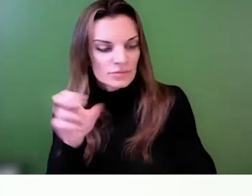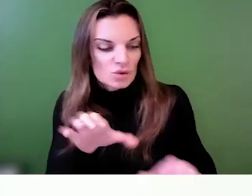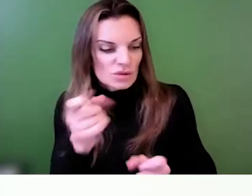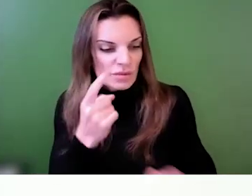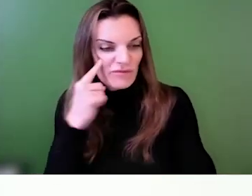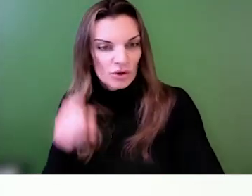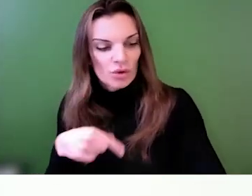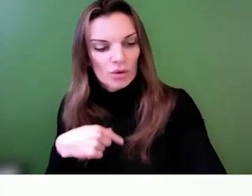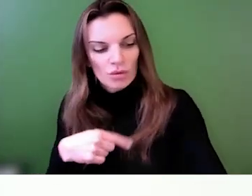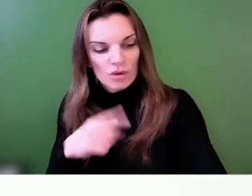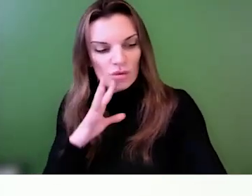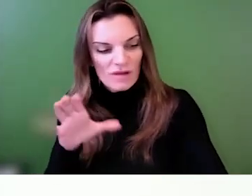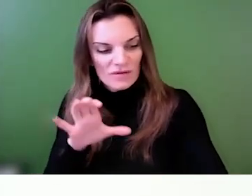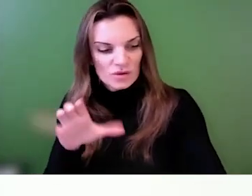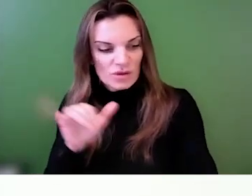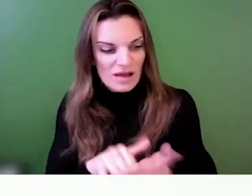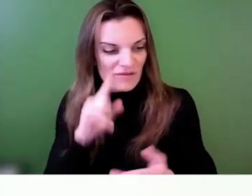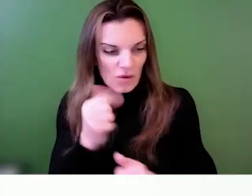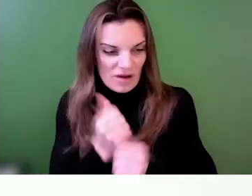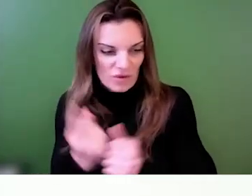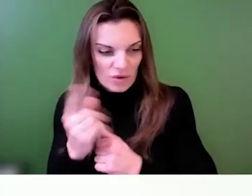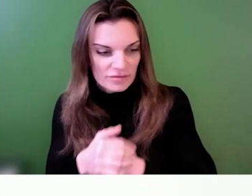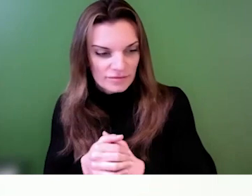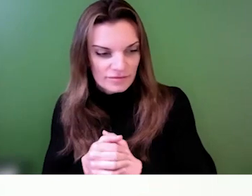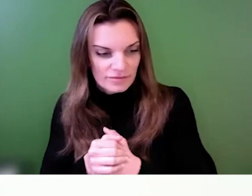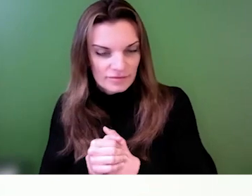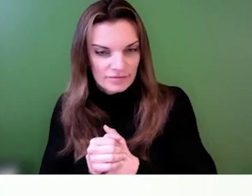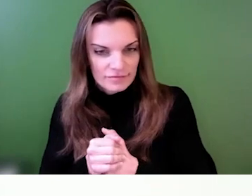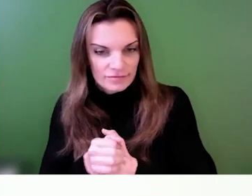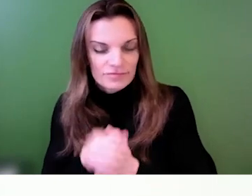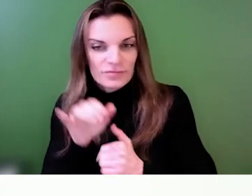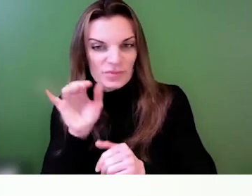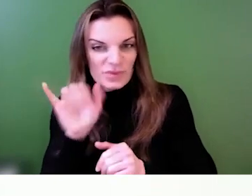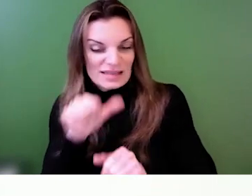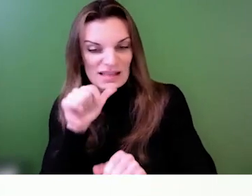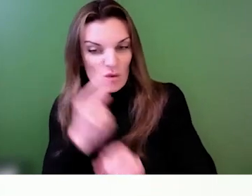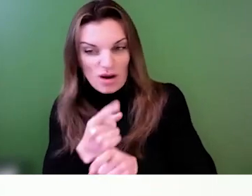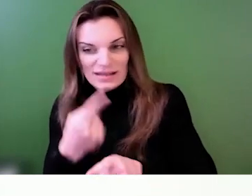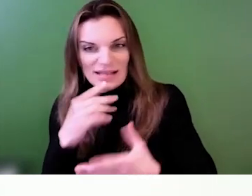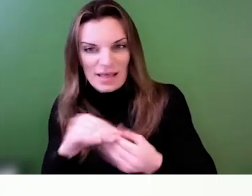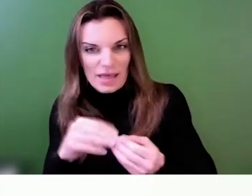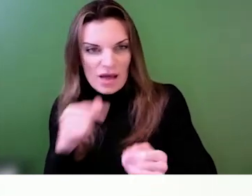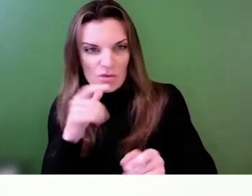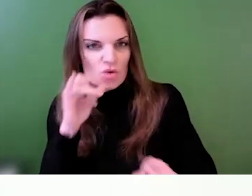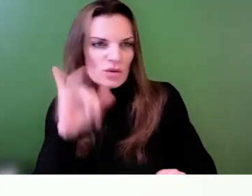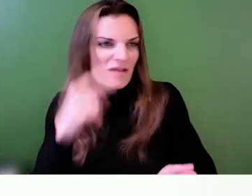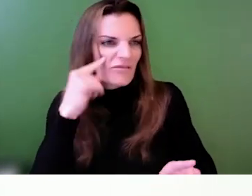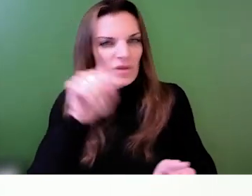have to do it for everybody, that is not an okay response. And that is an ill legal response. And you can reach out